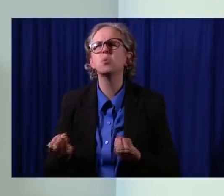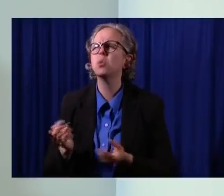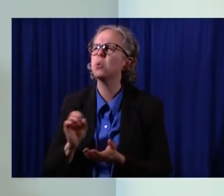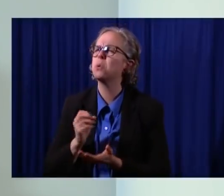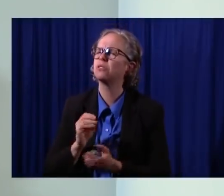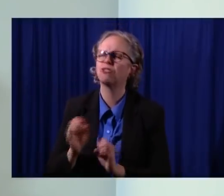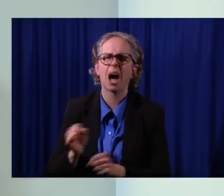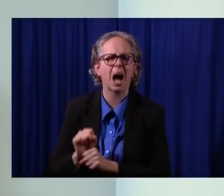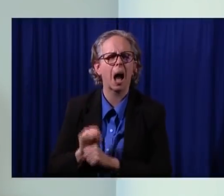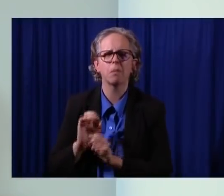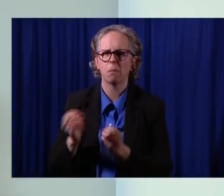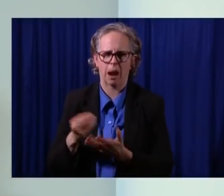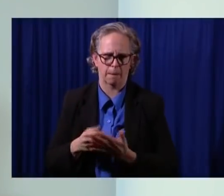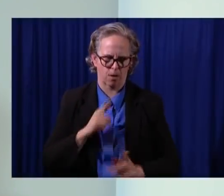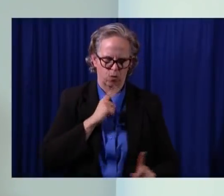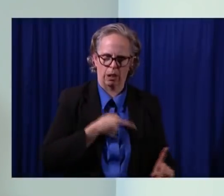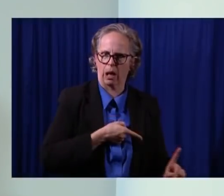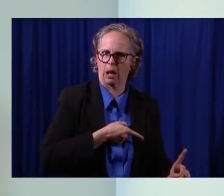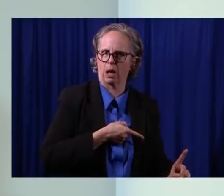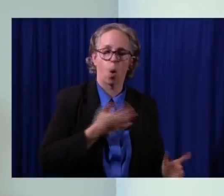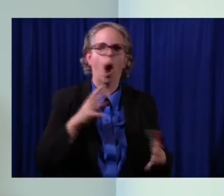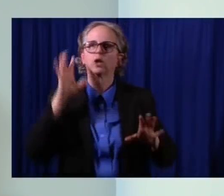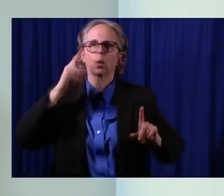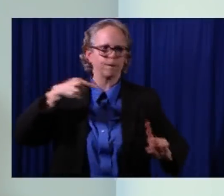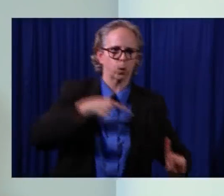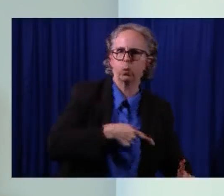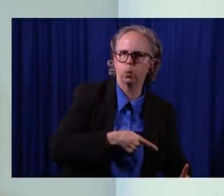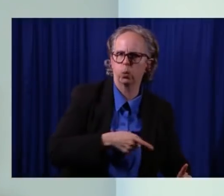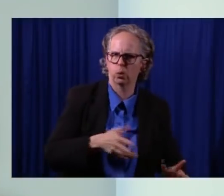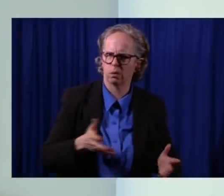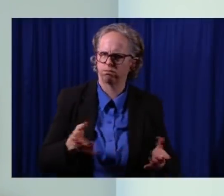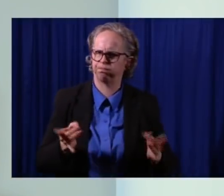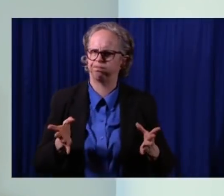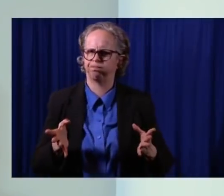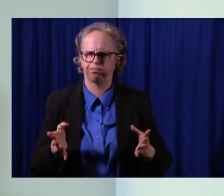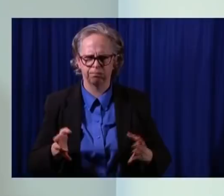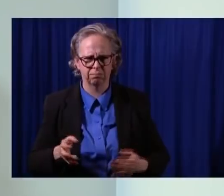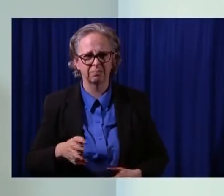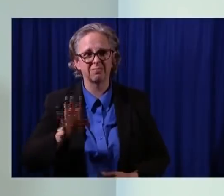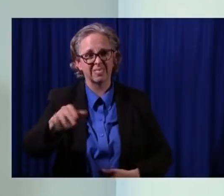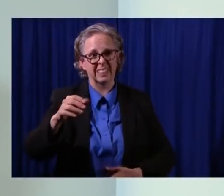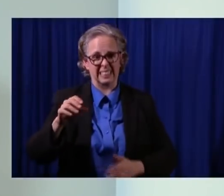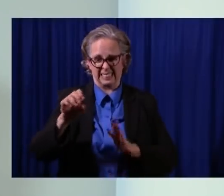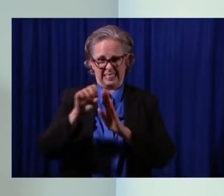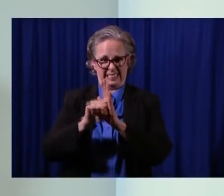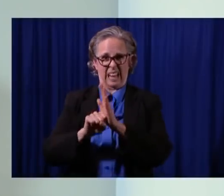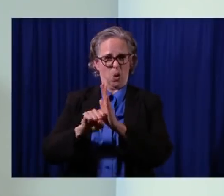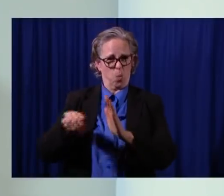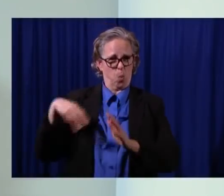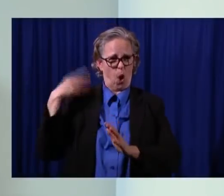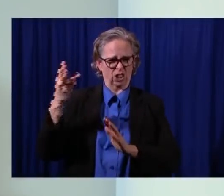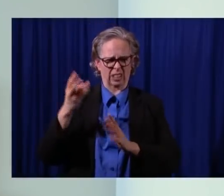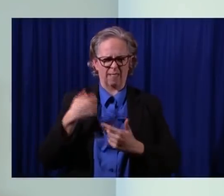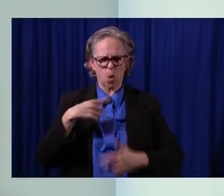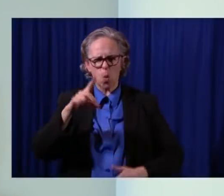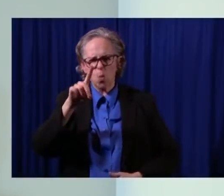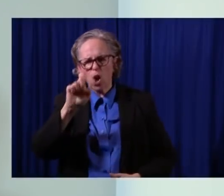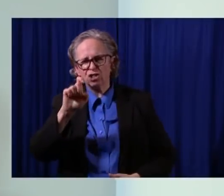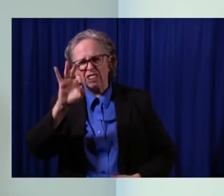RELATED TO COVID-19 AND PERHAPS, IN ONE OF THE MOST WIDESPREAD SCAMS THAT'S GOING ON NATIONALLY, CRIMINALS ARE FILING FAKE UNEMPLOYMENT CLAIMS ON BEHALF OF REAL PEOPLE WHO